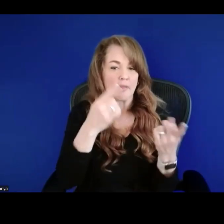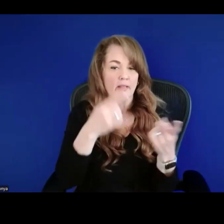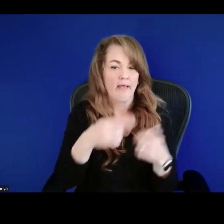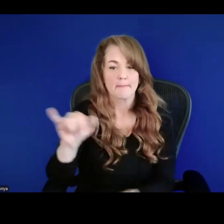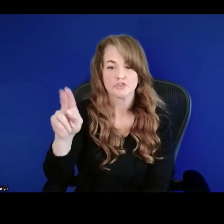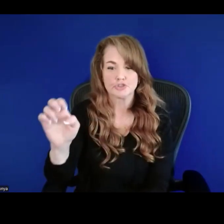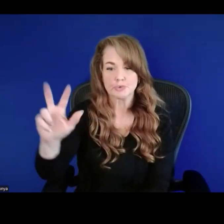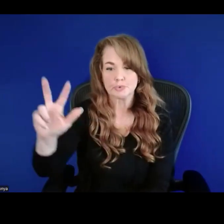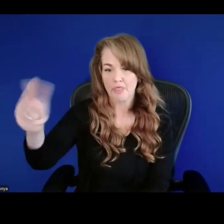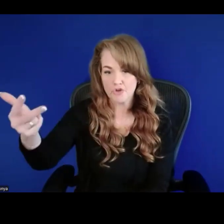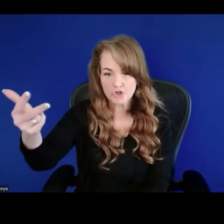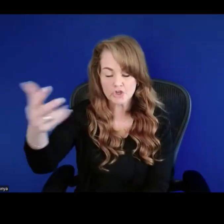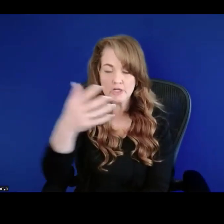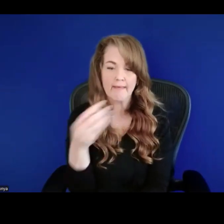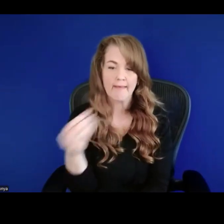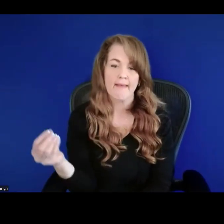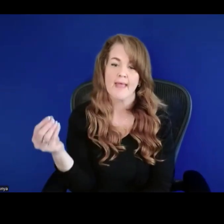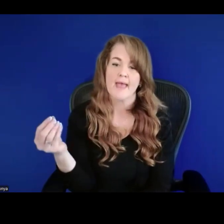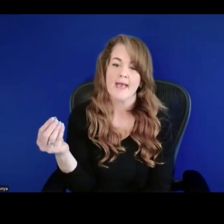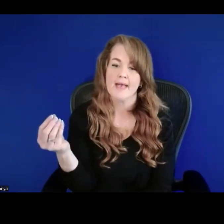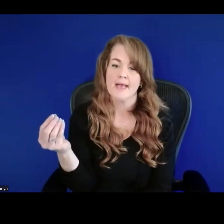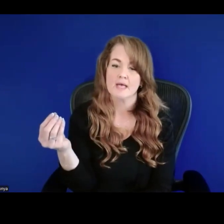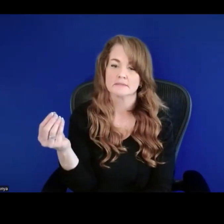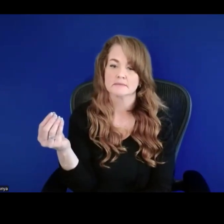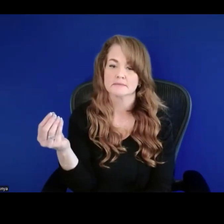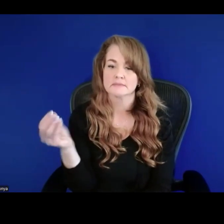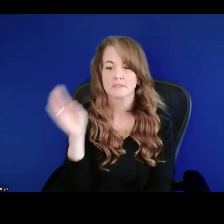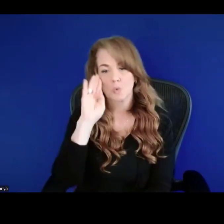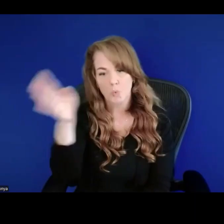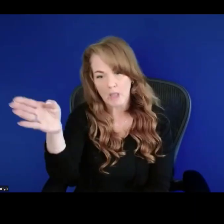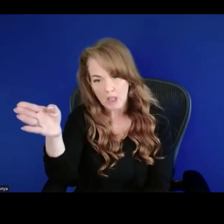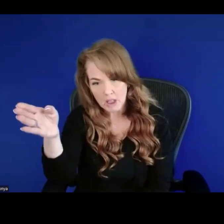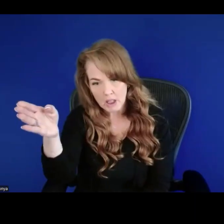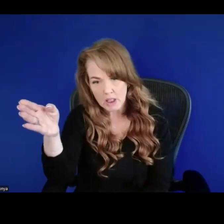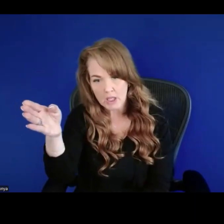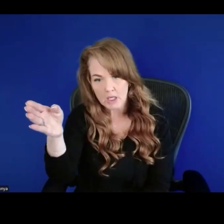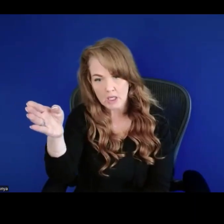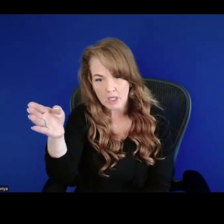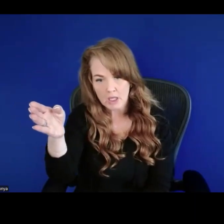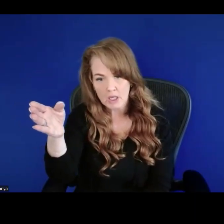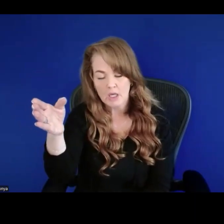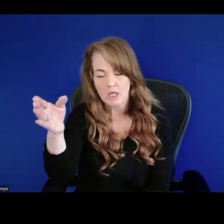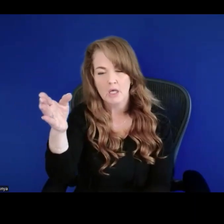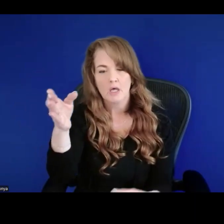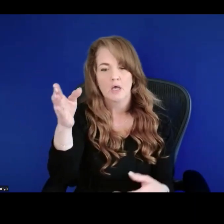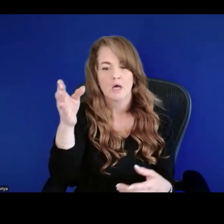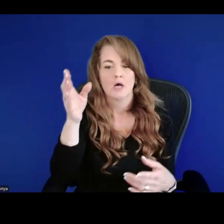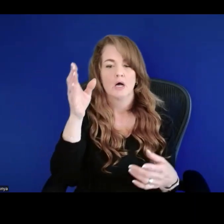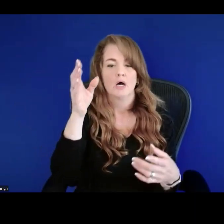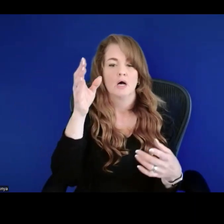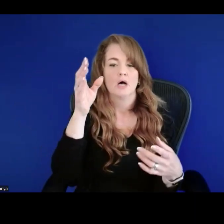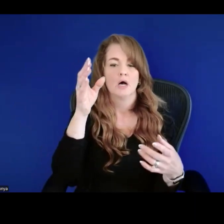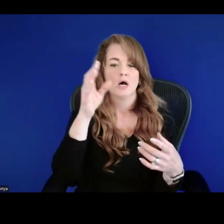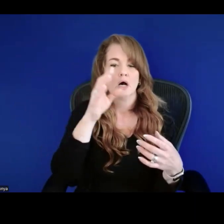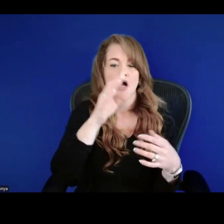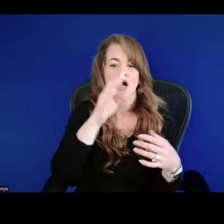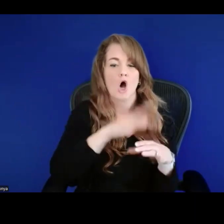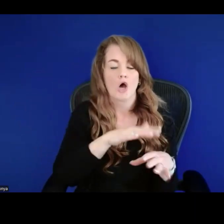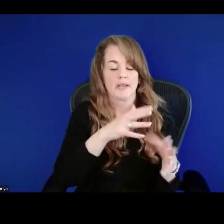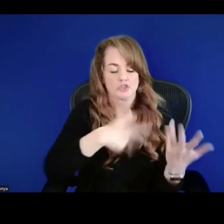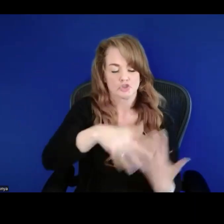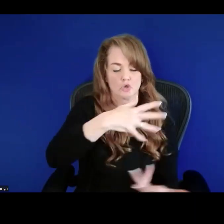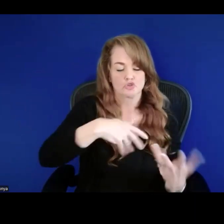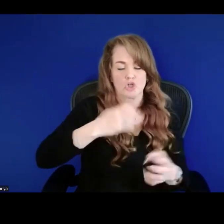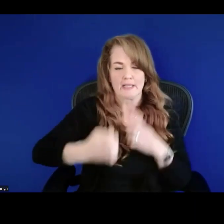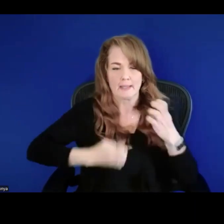and it is going to be on social emotional development and how to